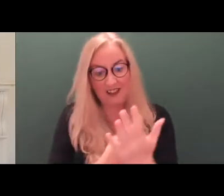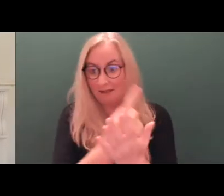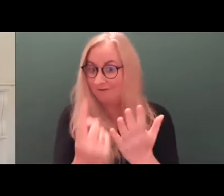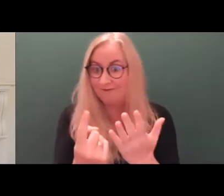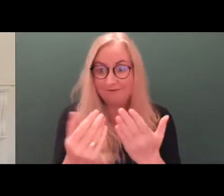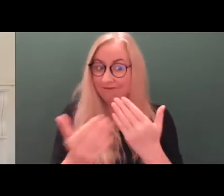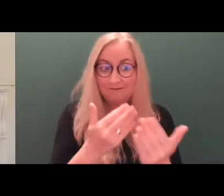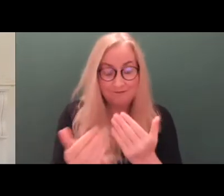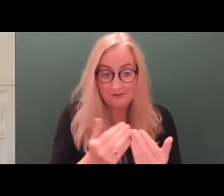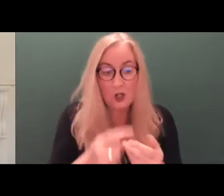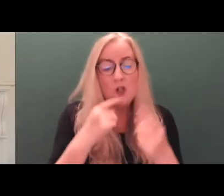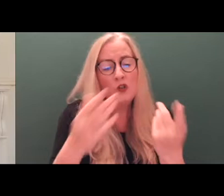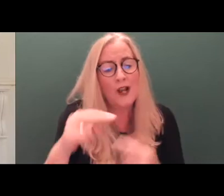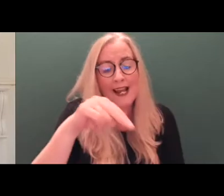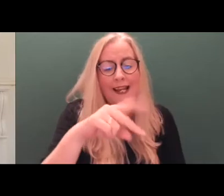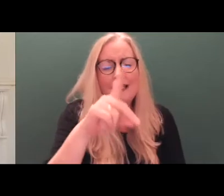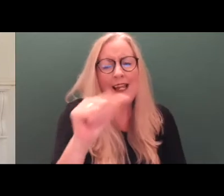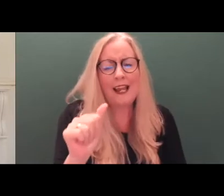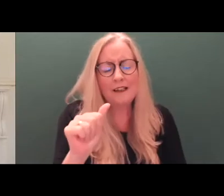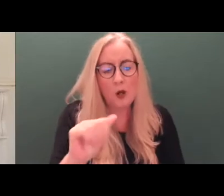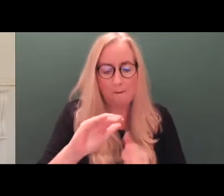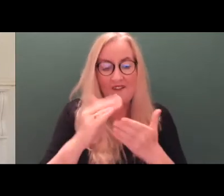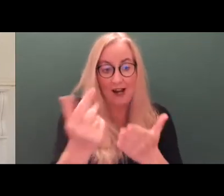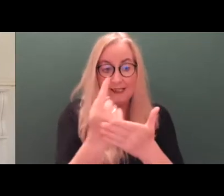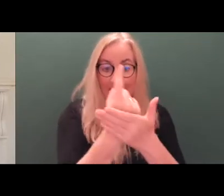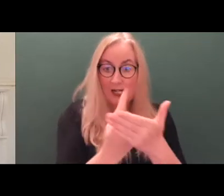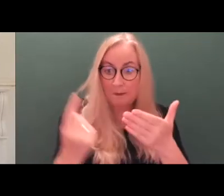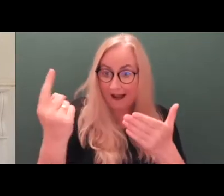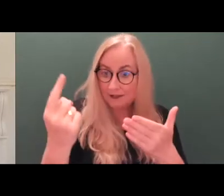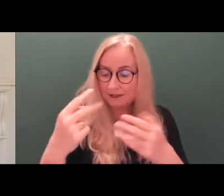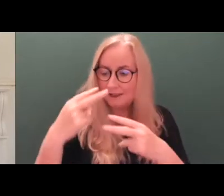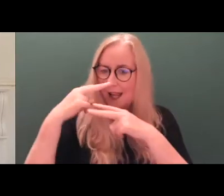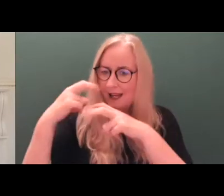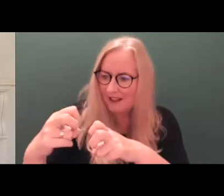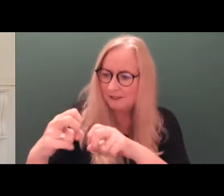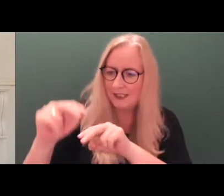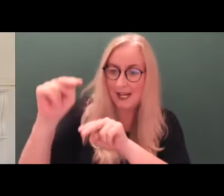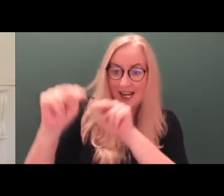So the NDA provides independent analysis and assessments of progress of existing